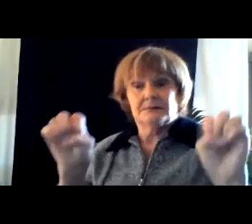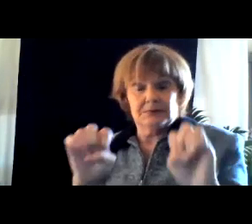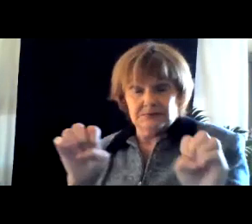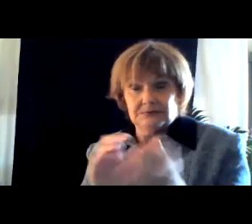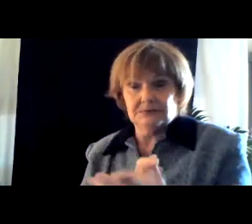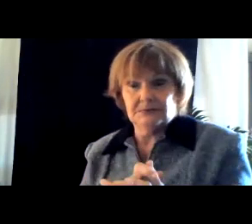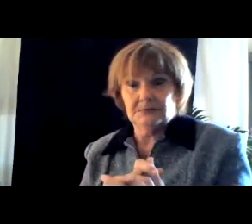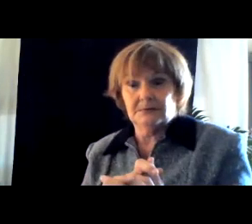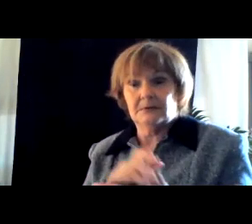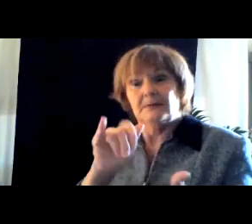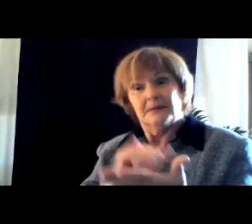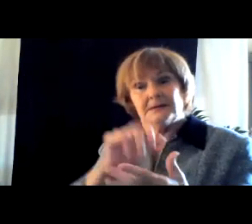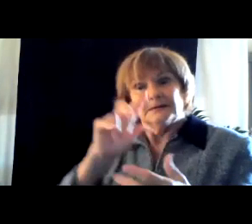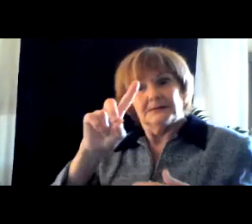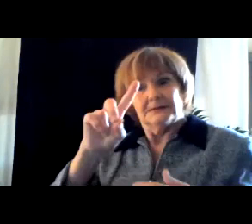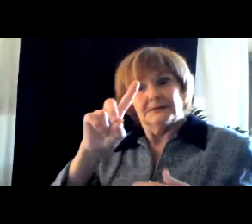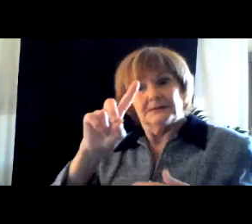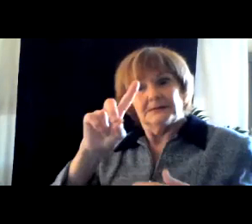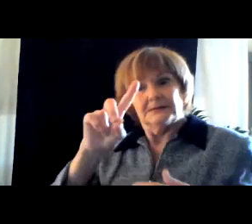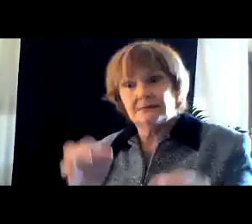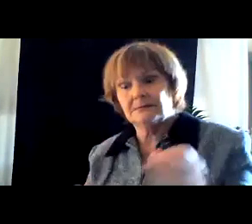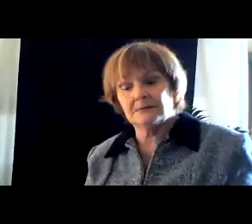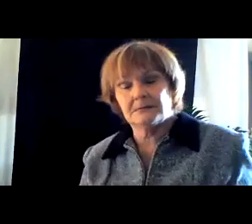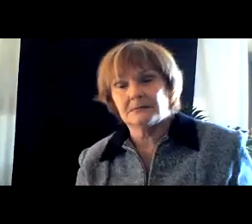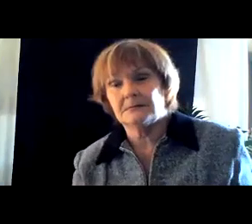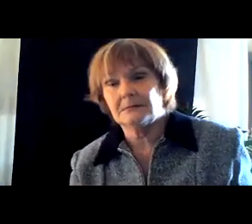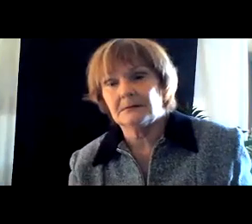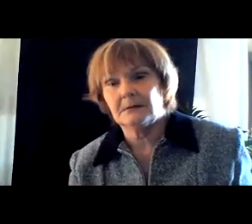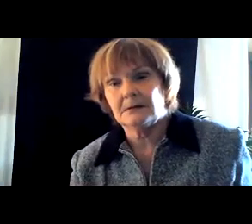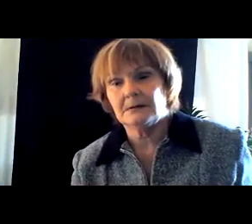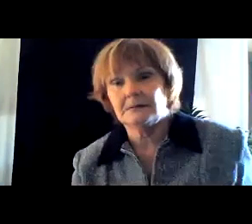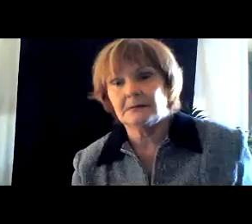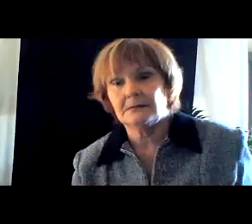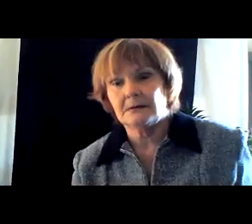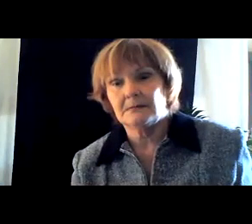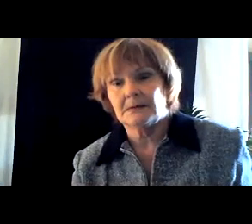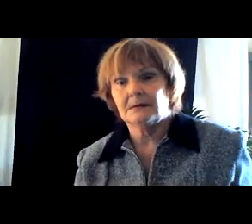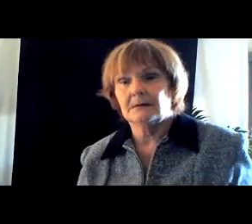that talks about leadership by the most impacted. That second principle of disability justice.